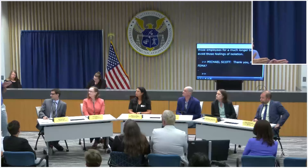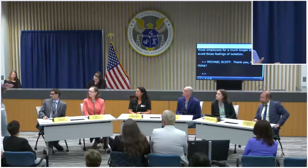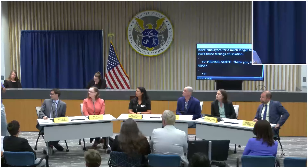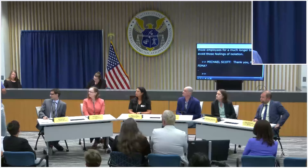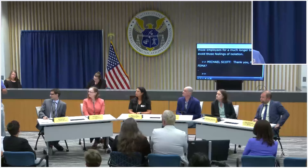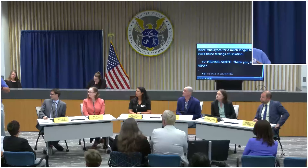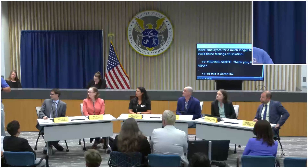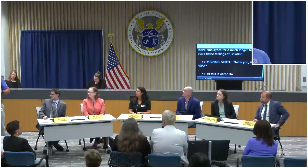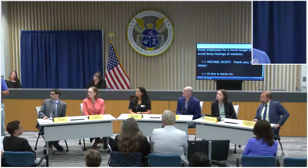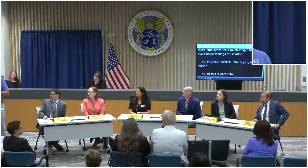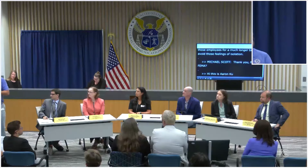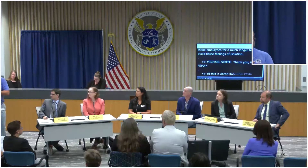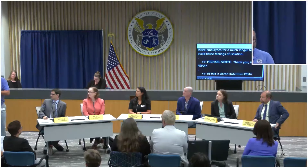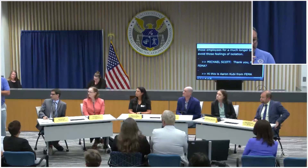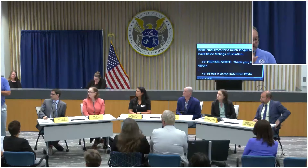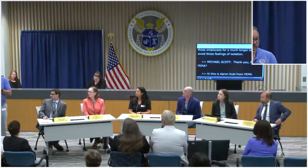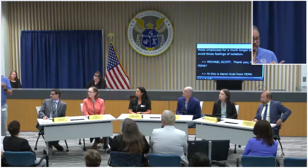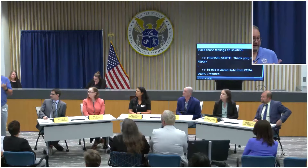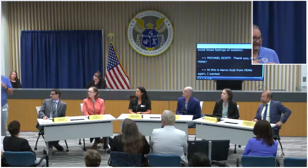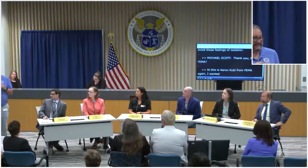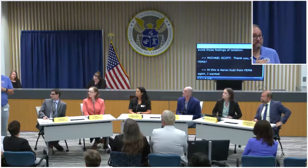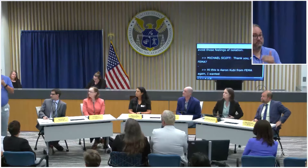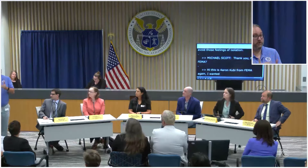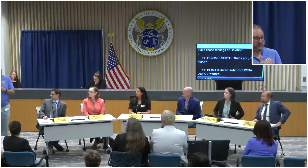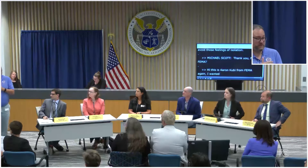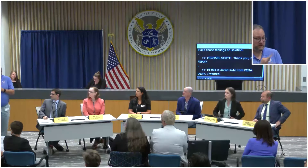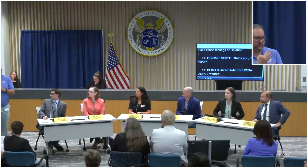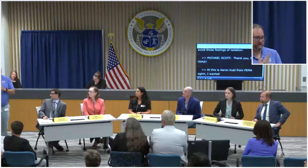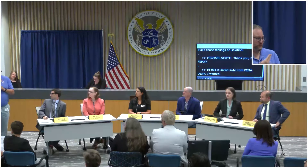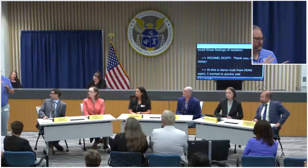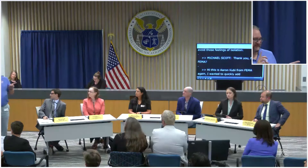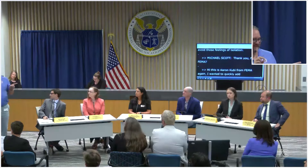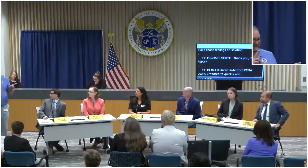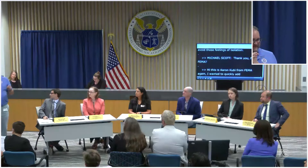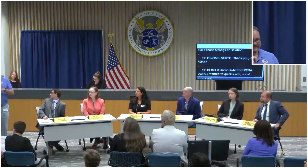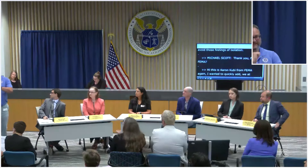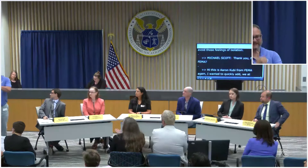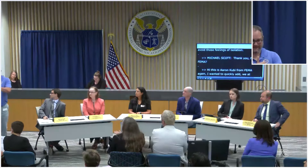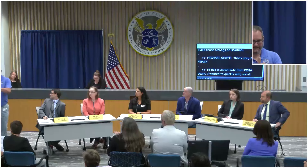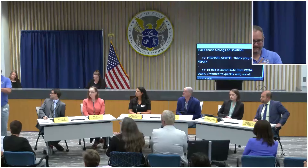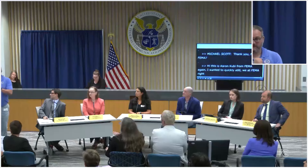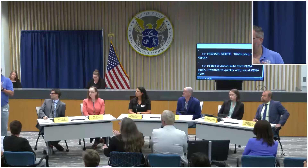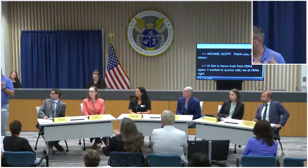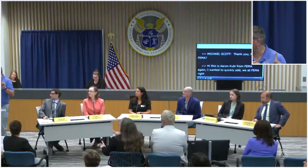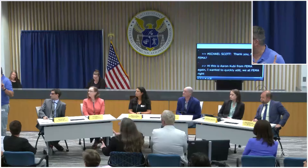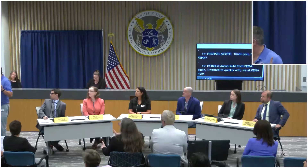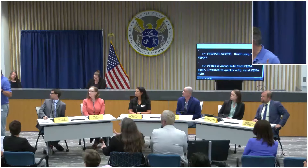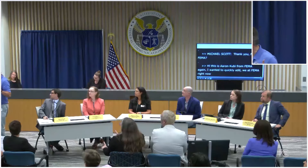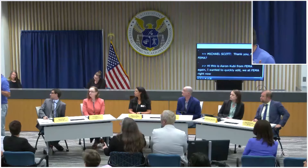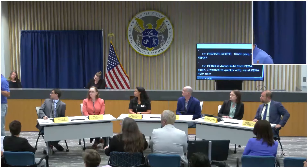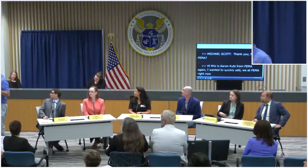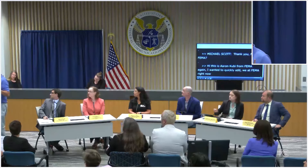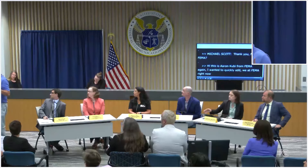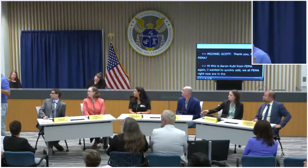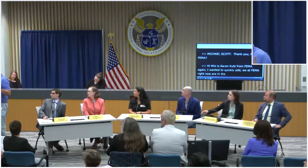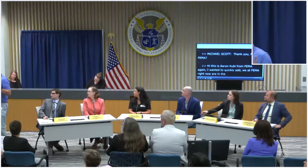YOU, FROM FEMA? HI THIS IS AARON KUBI FROM FEMA AGAIN, I WANTED TO QUICKLY ADD, WE AT FEMA